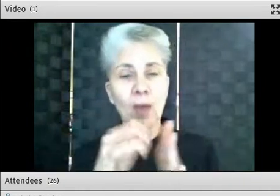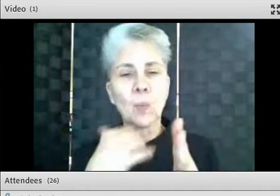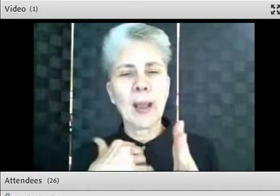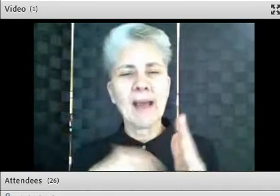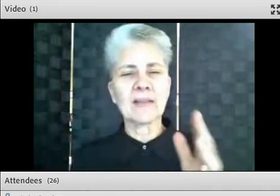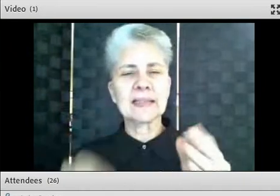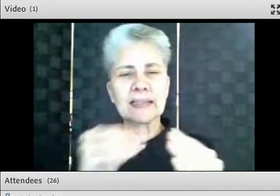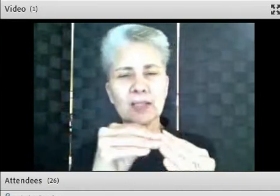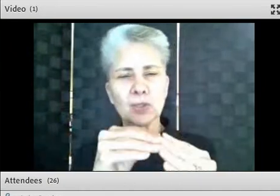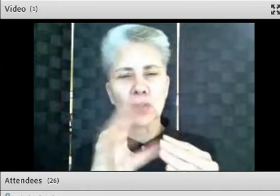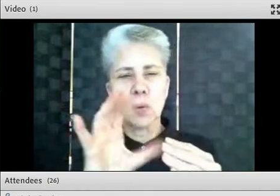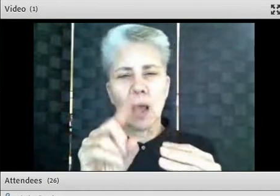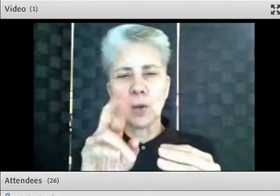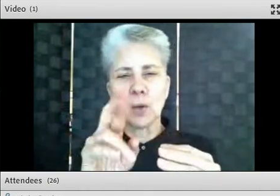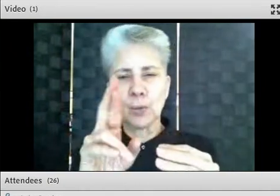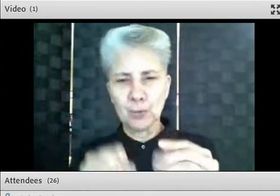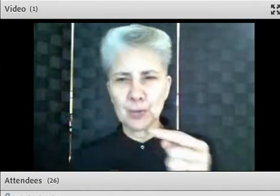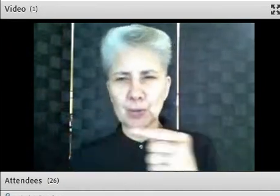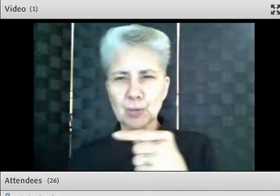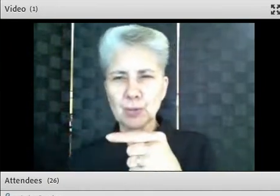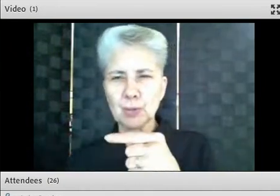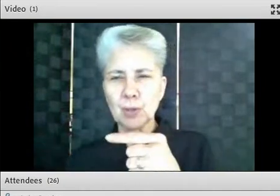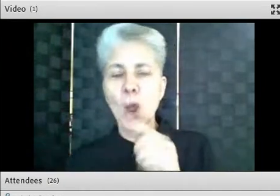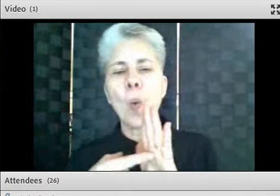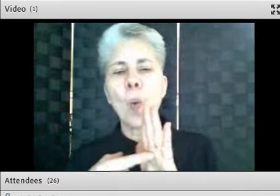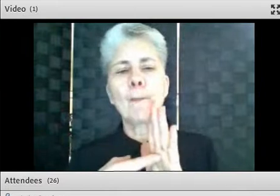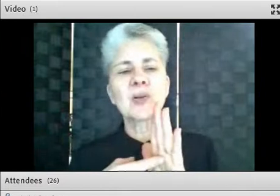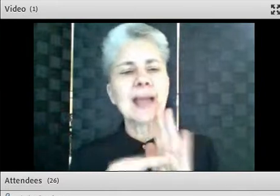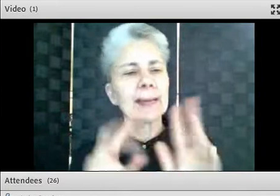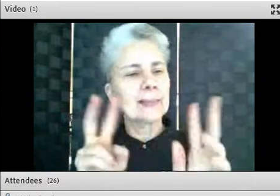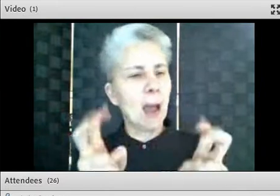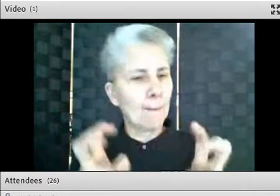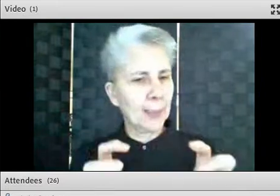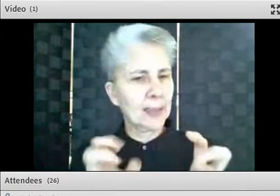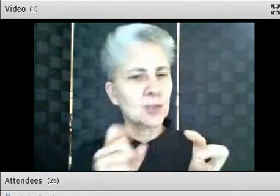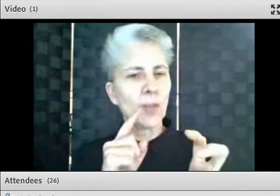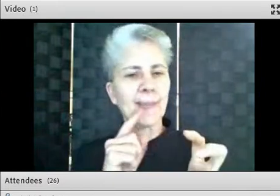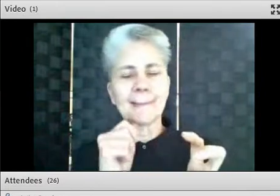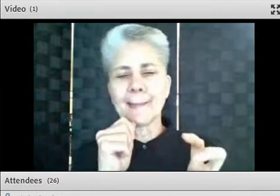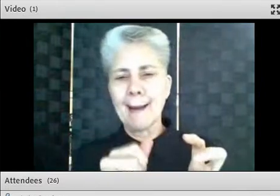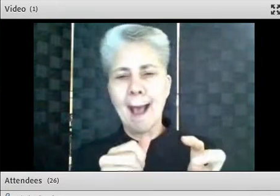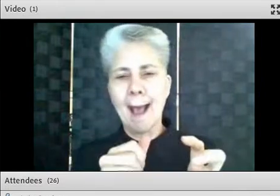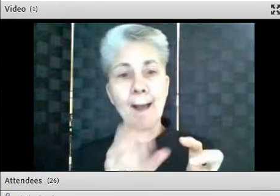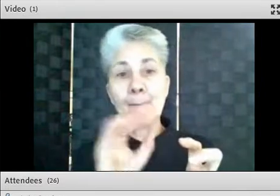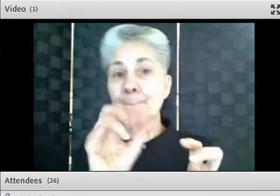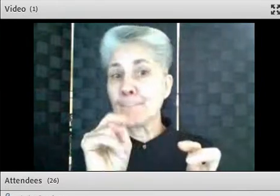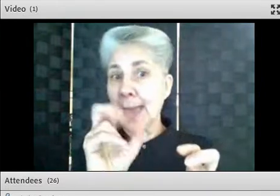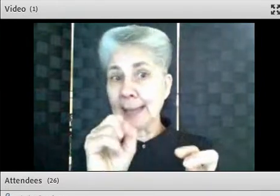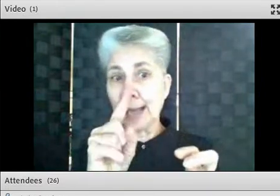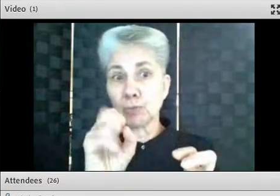is that we have additional Cutters that represent a particular topic, okay, so these are not the main entry Cutters,